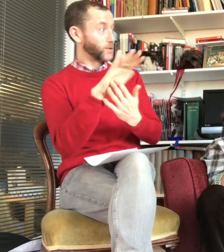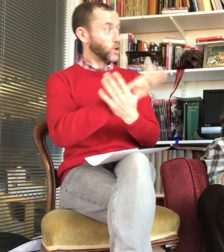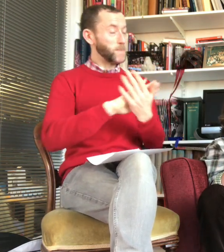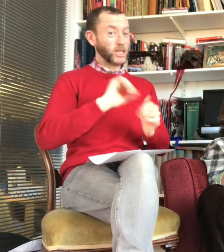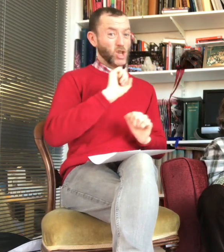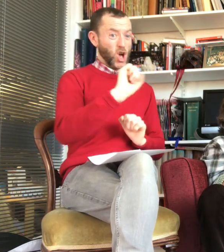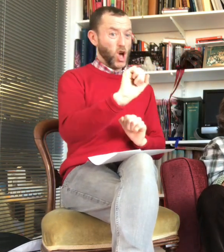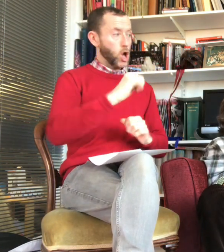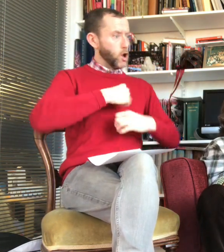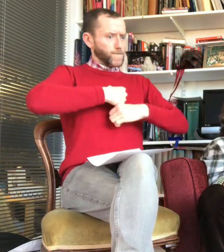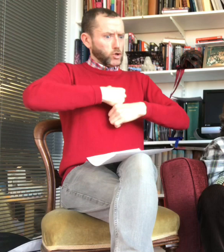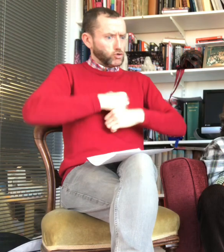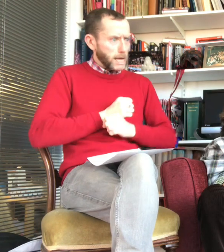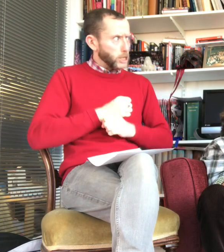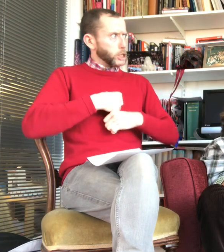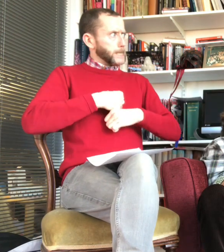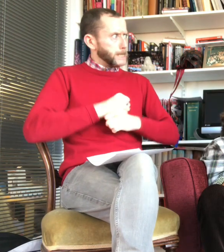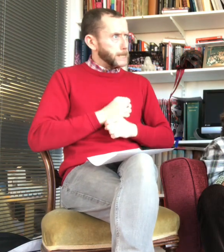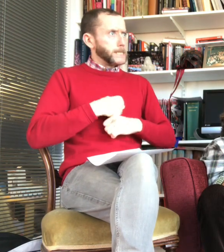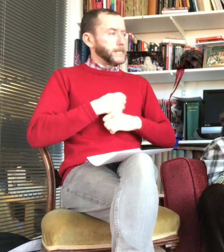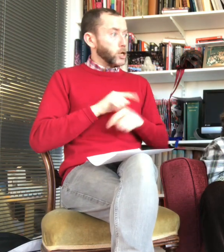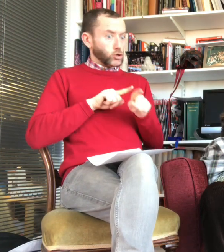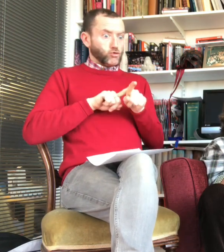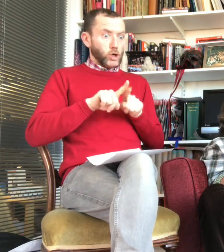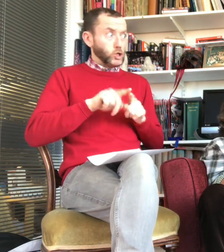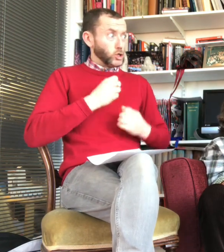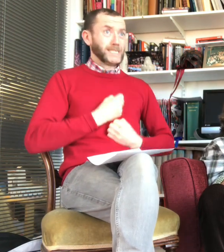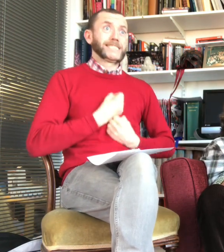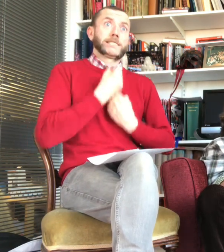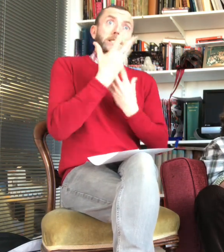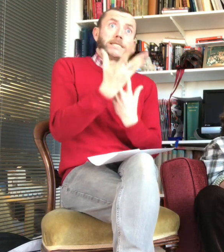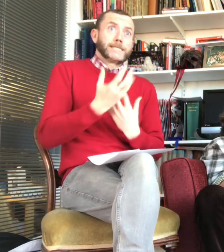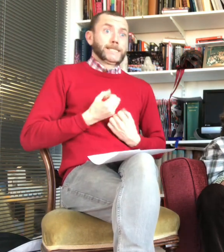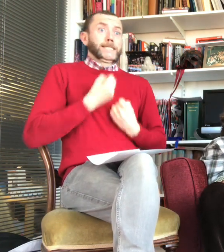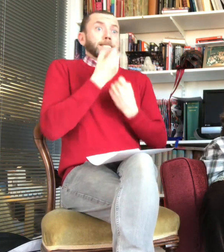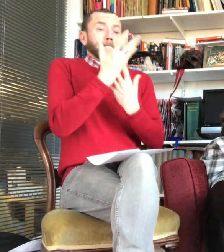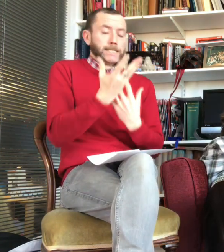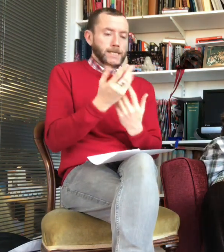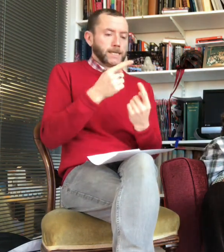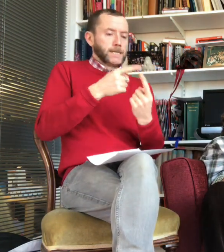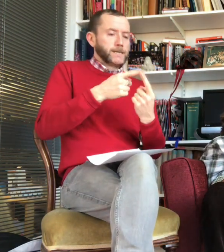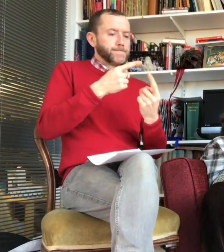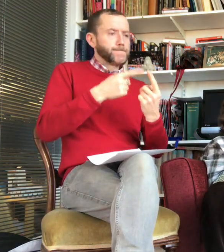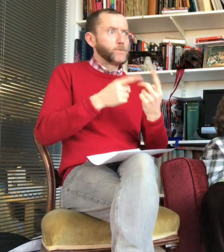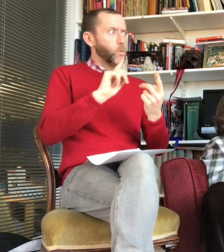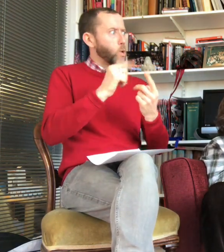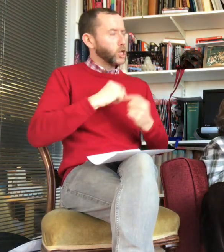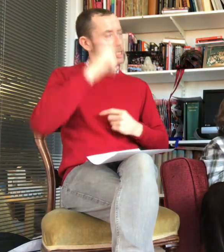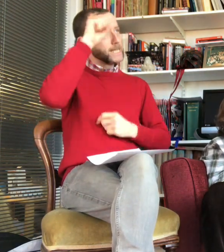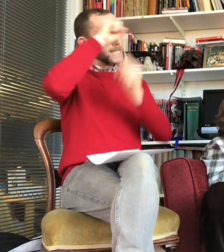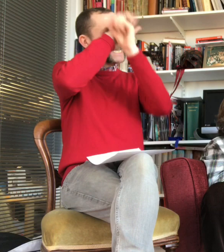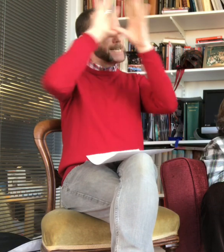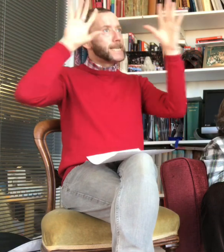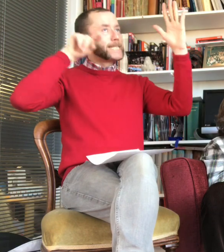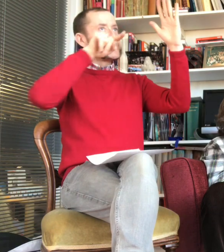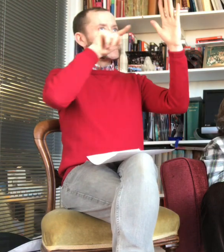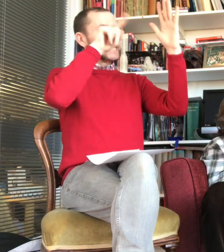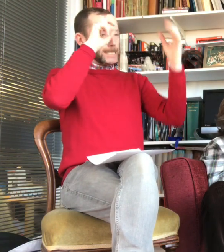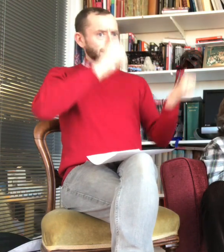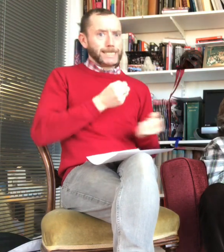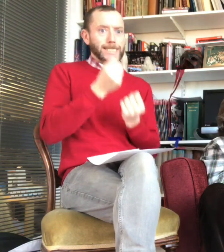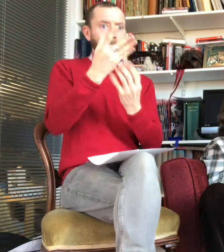frustration at trying to express what she foresees is going to be the fall of Troy.